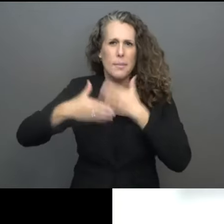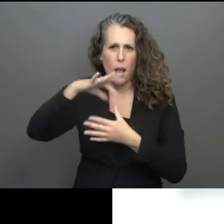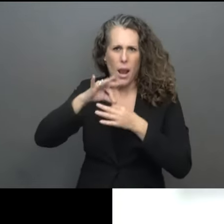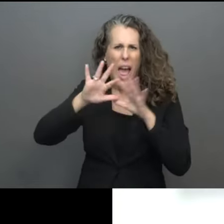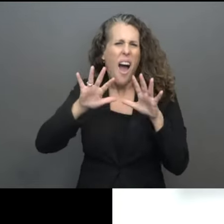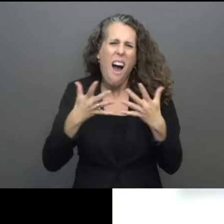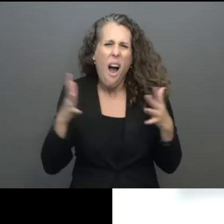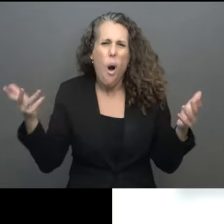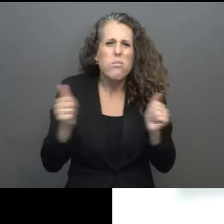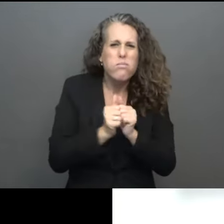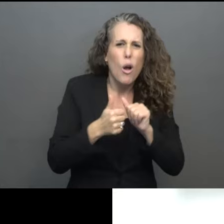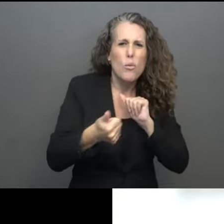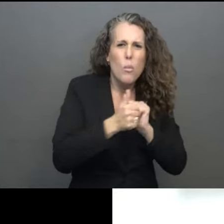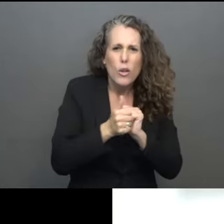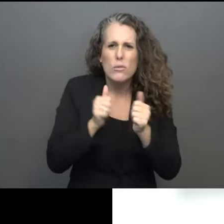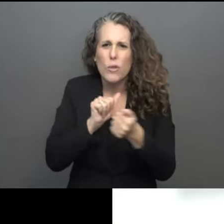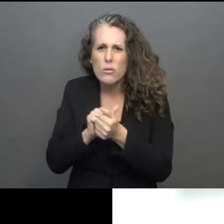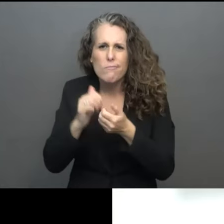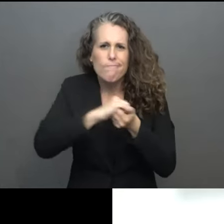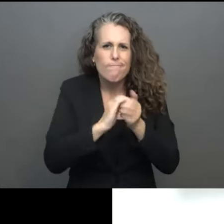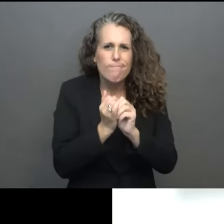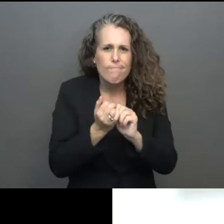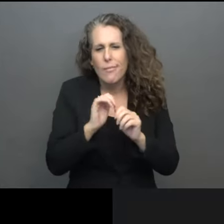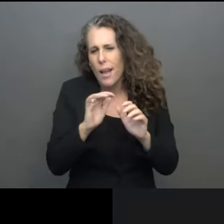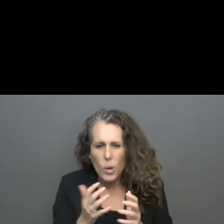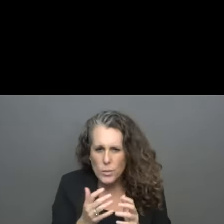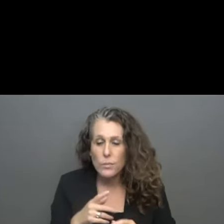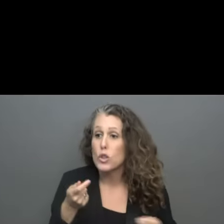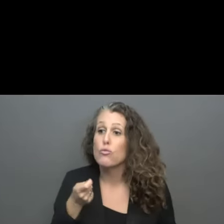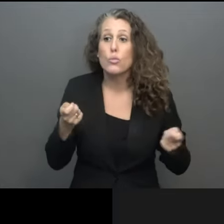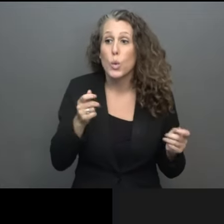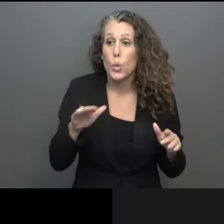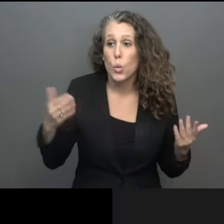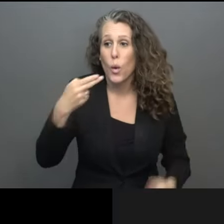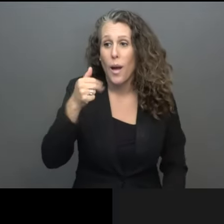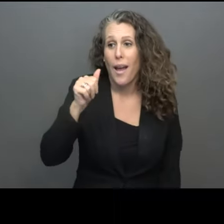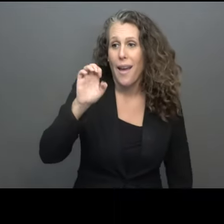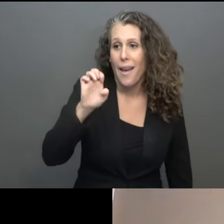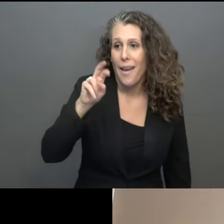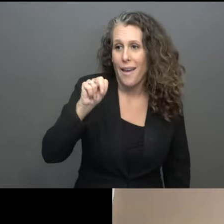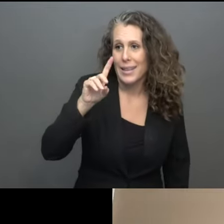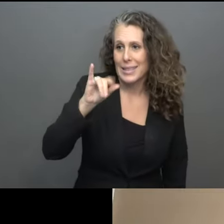14:43:24 And this session will be moderated by handy lover ILA you who you have already